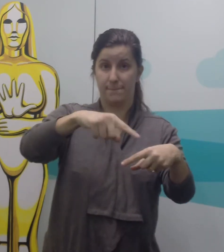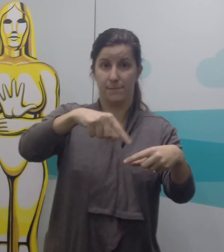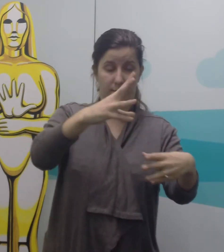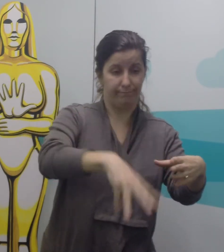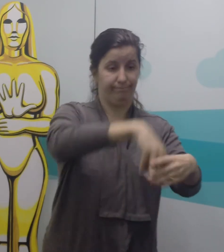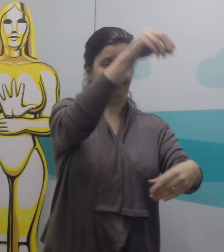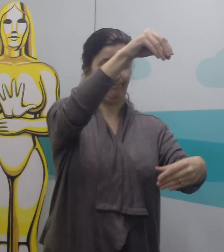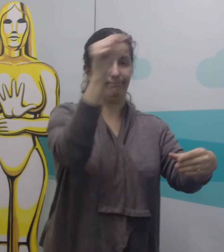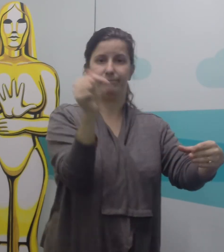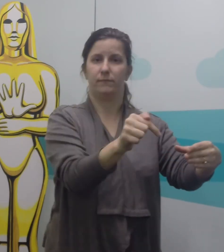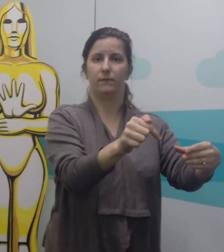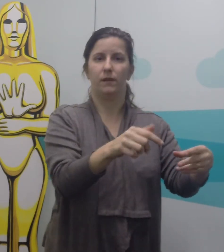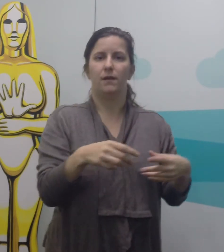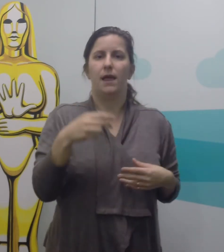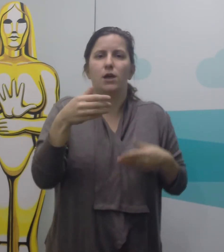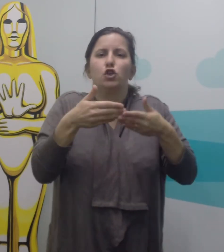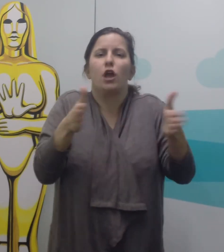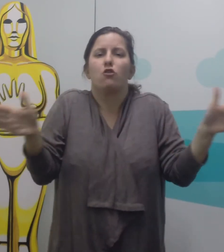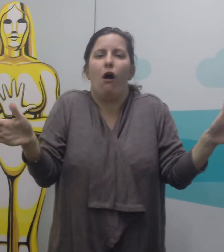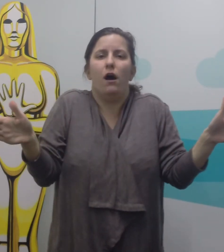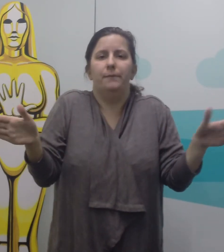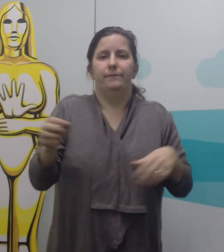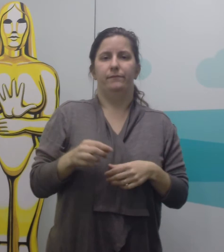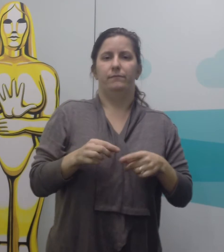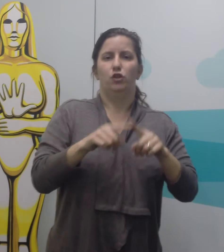The team will draw a genre (type of film)